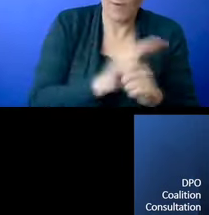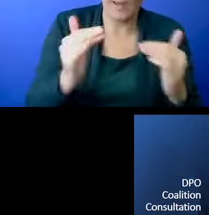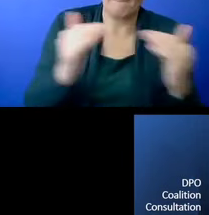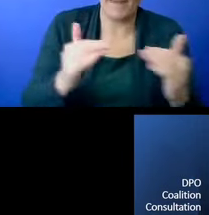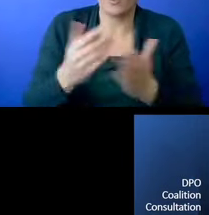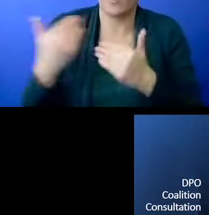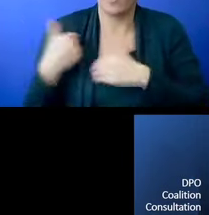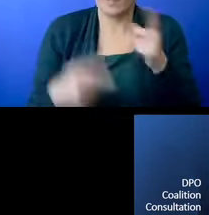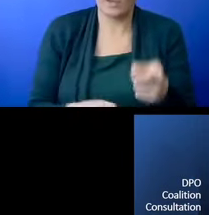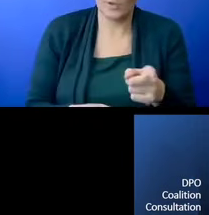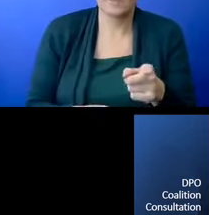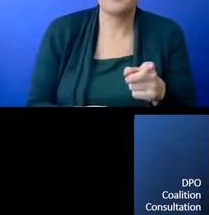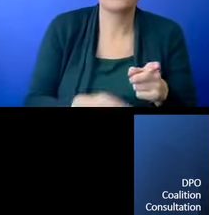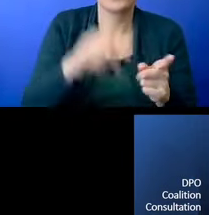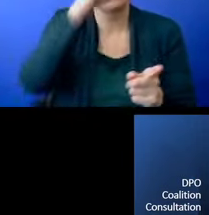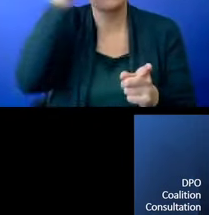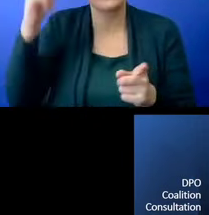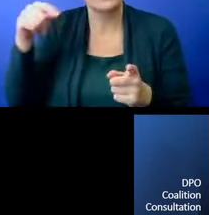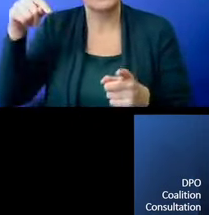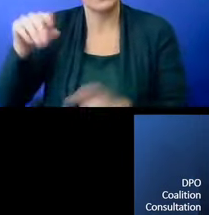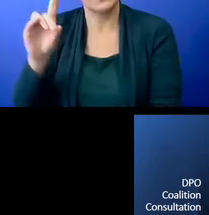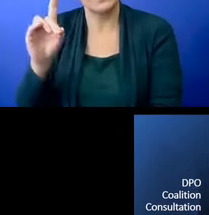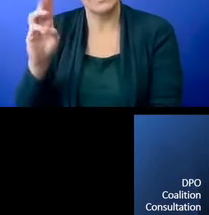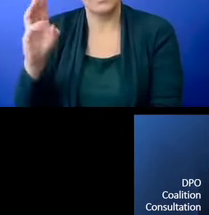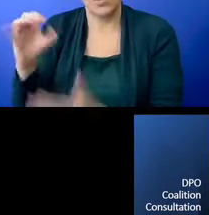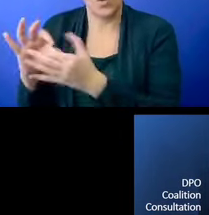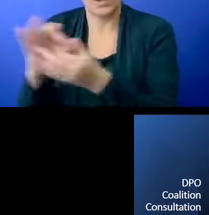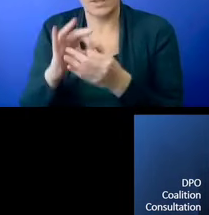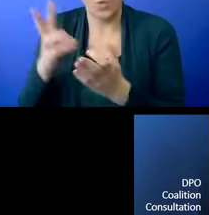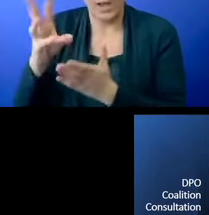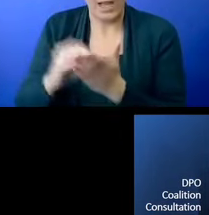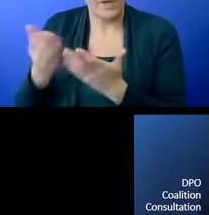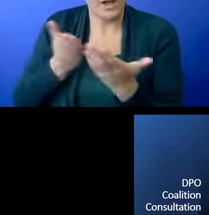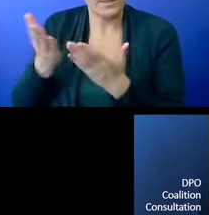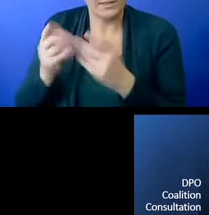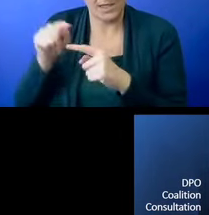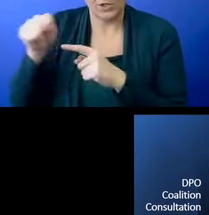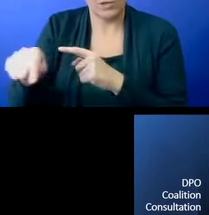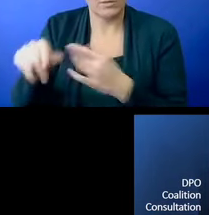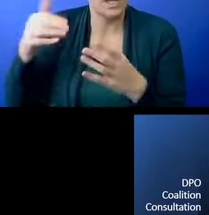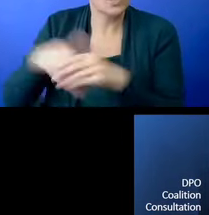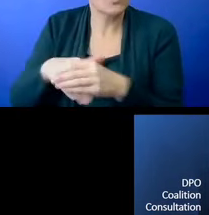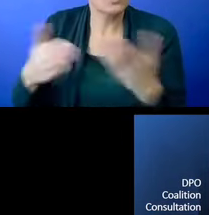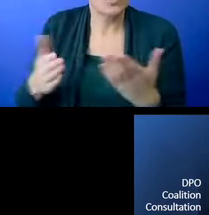For example, the DPO Coalition will run a consultation that will include listening events,